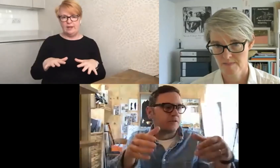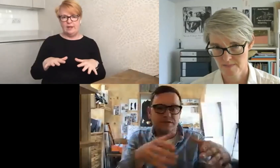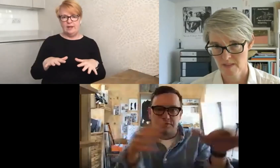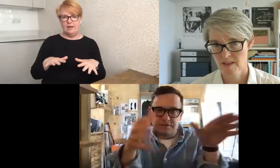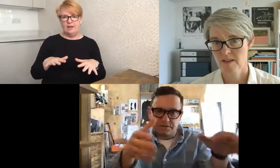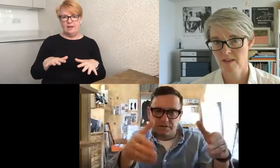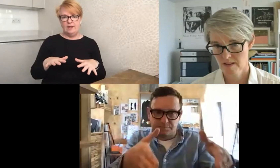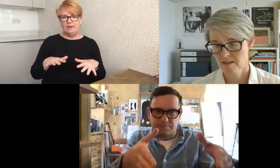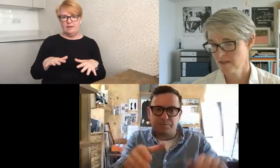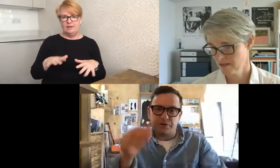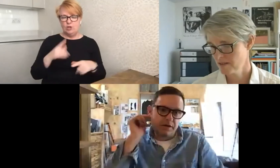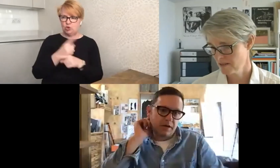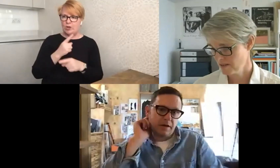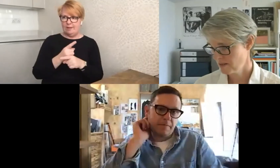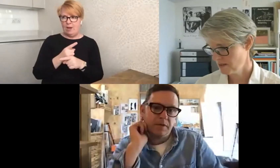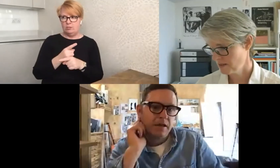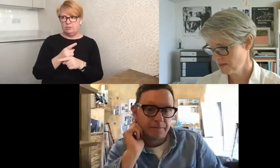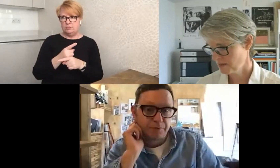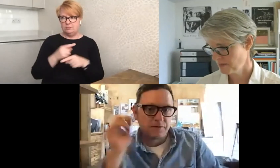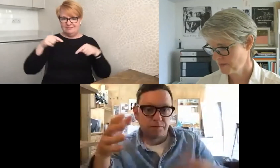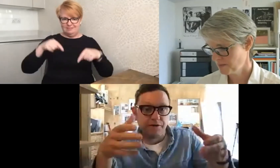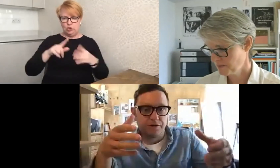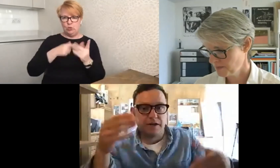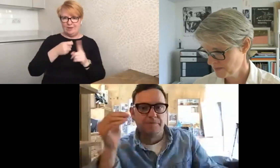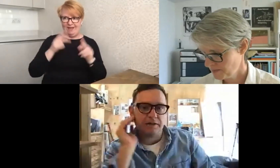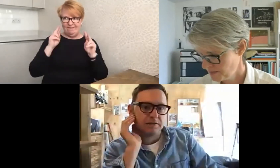Western centric viewpoint. And, and probably very UK-based. So,